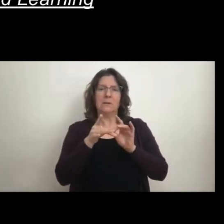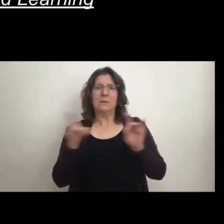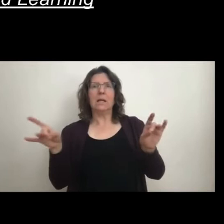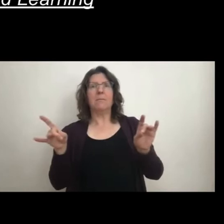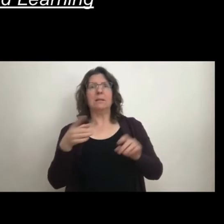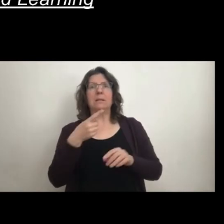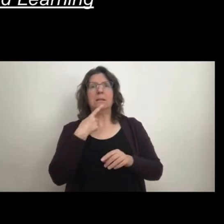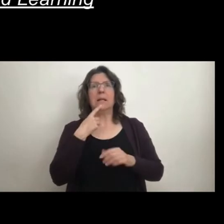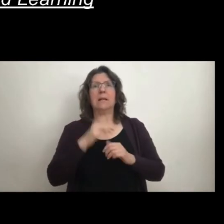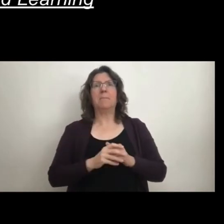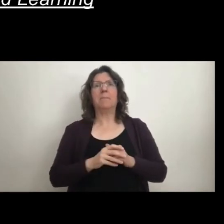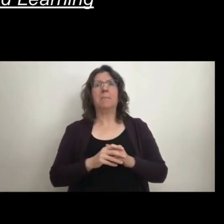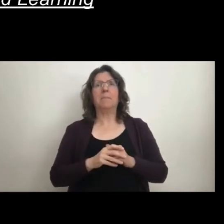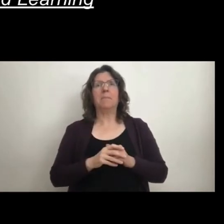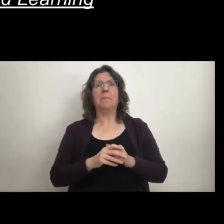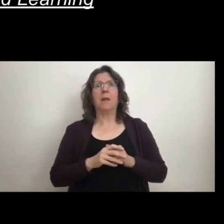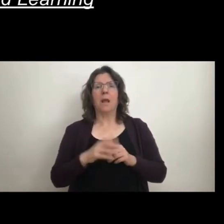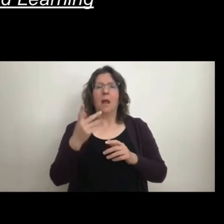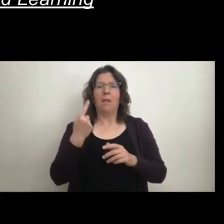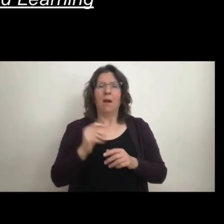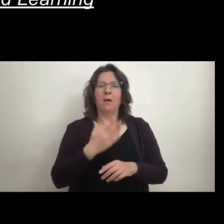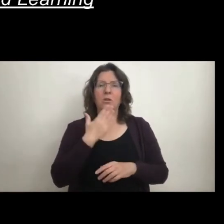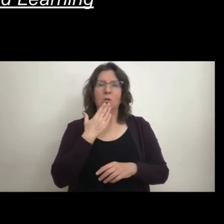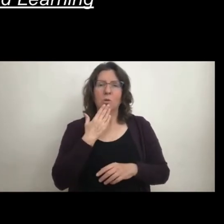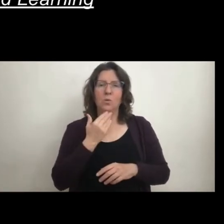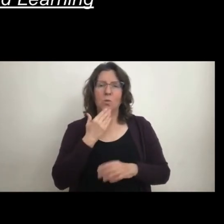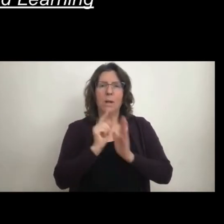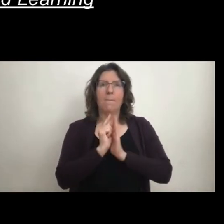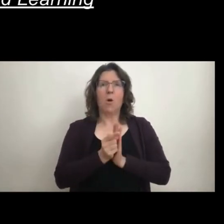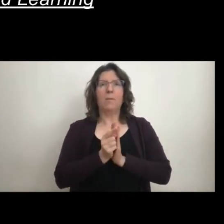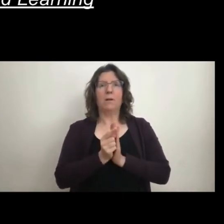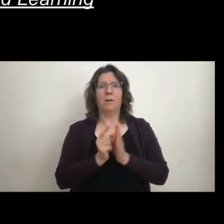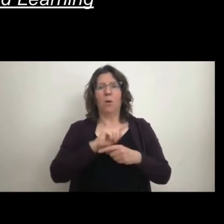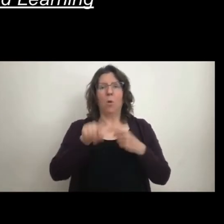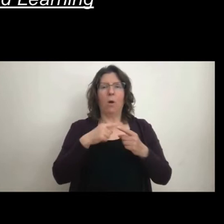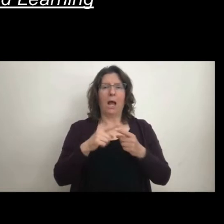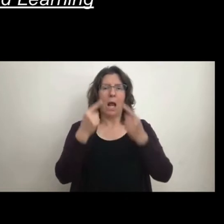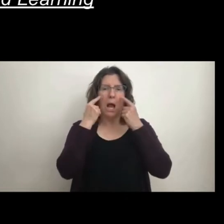So for their poster project they came up with the following statement . . .